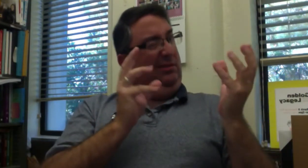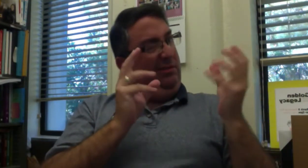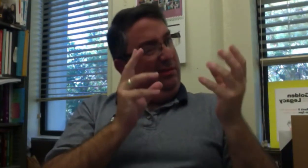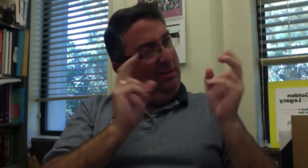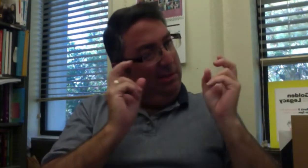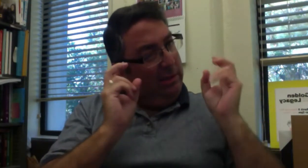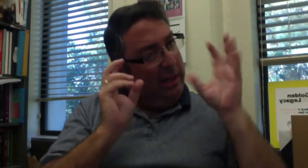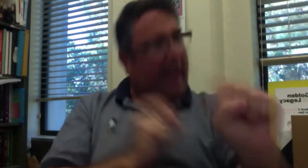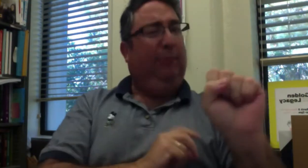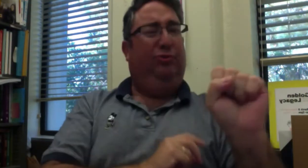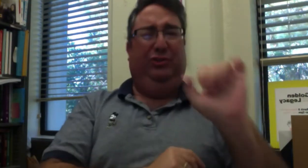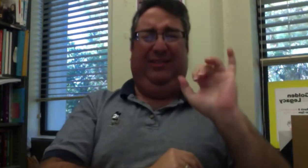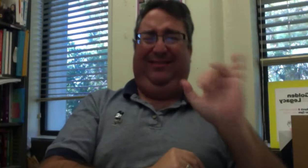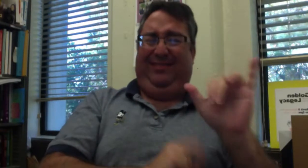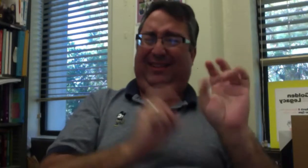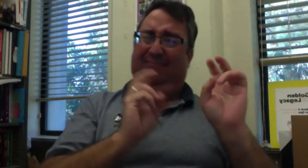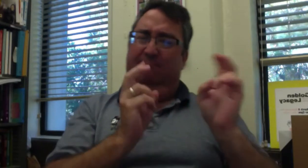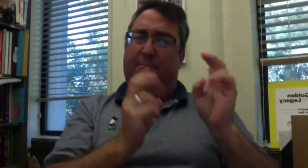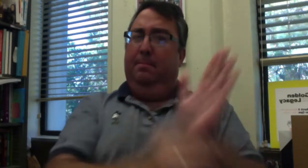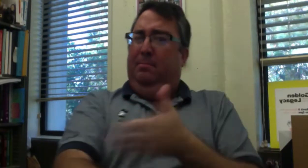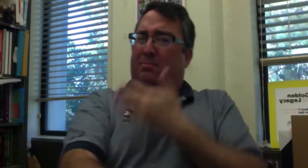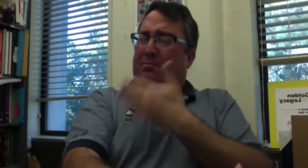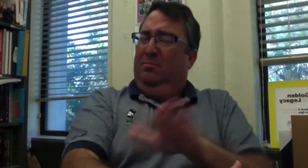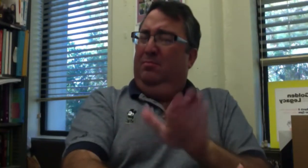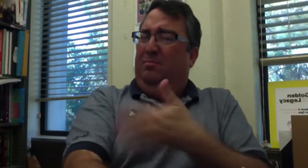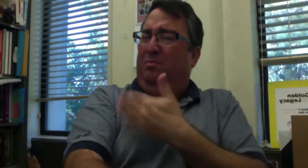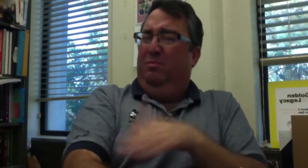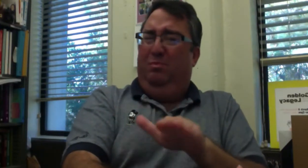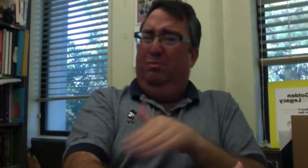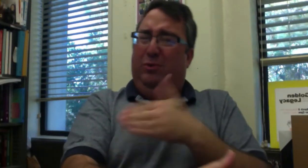Even those Deaf or CODA signers with great ASL skills are, in my opinion, able to truly capture that sense of "music" in their performances.